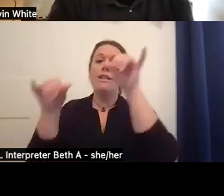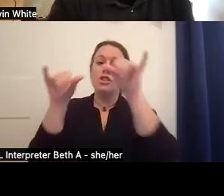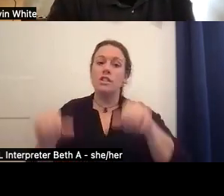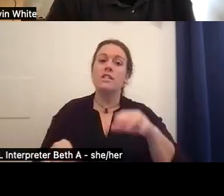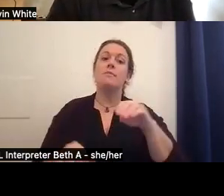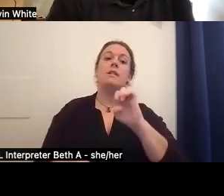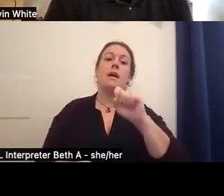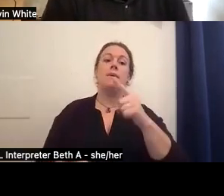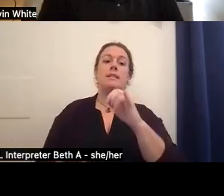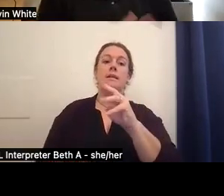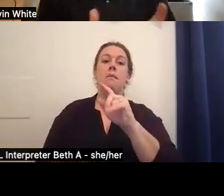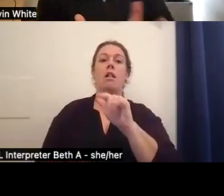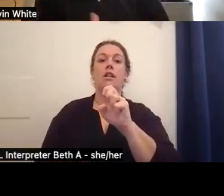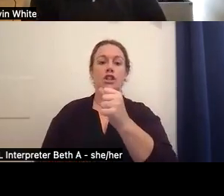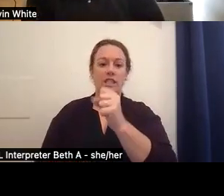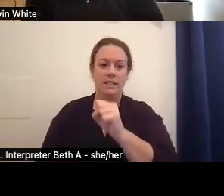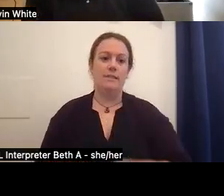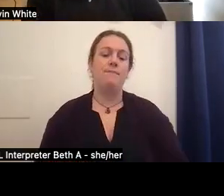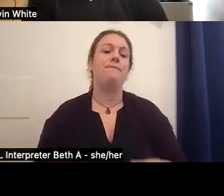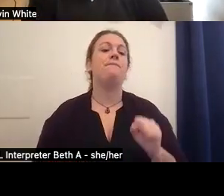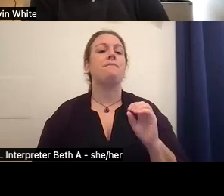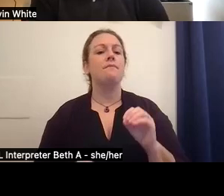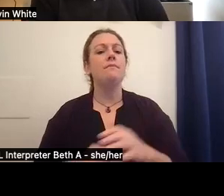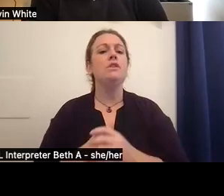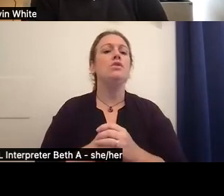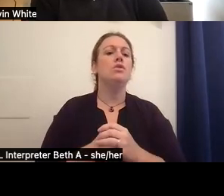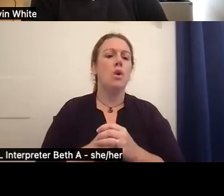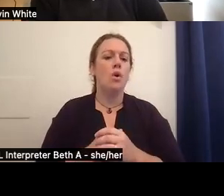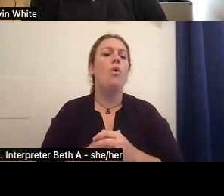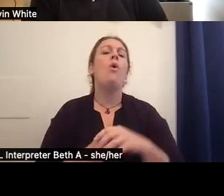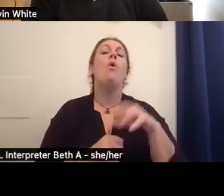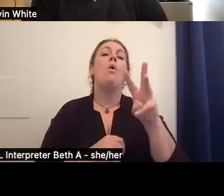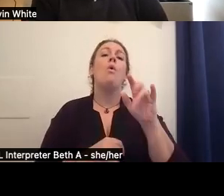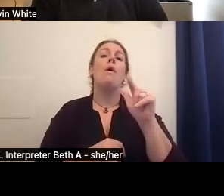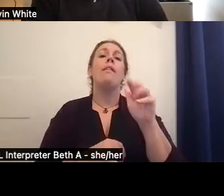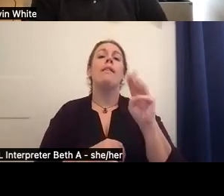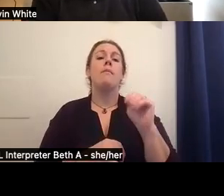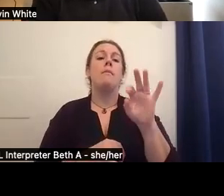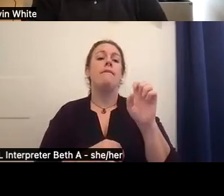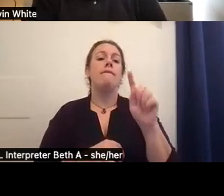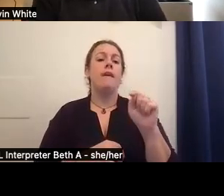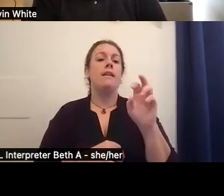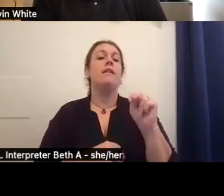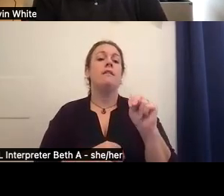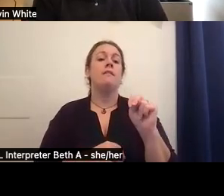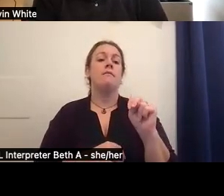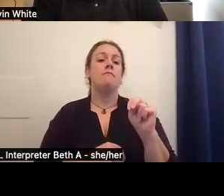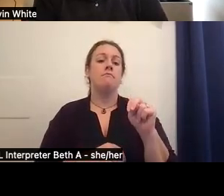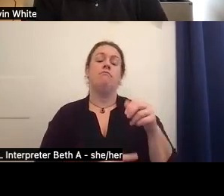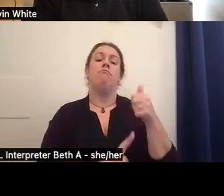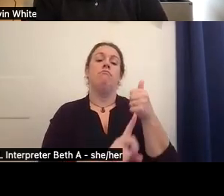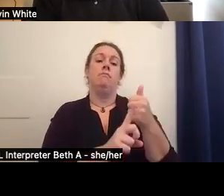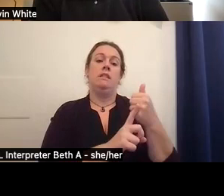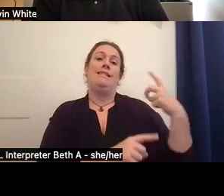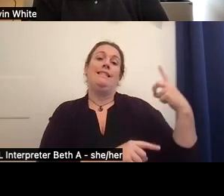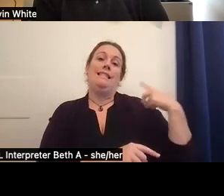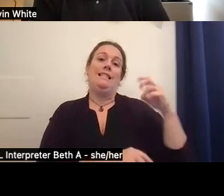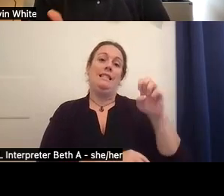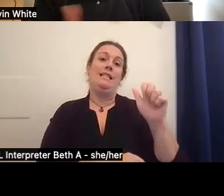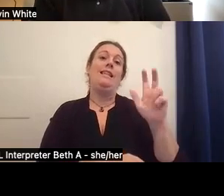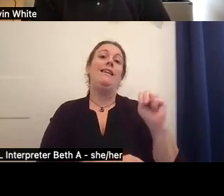and 1970s, and that is William Fenton. He becomes the dean of Iroquoisan studies - and, as I tell my